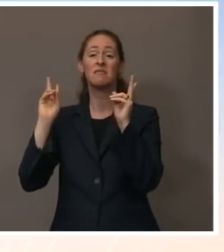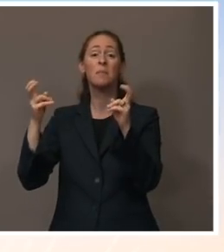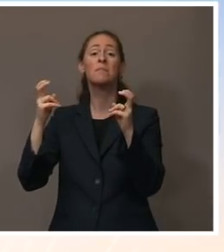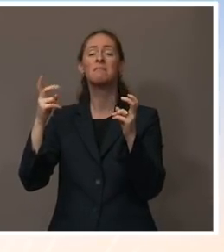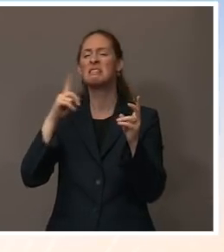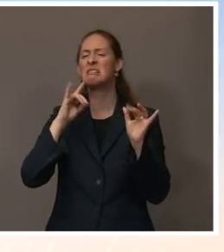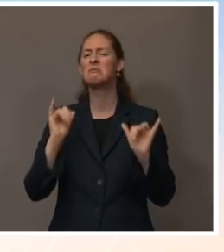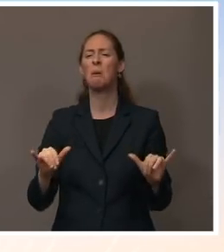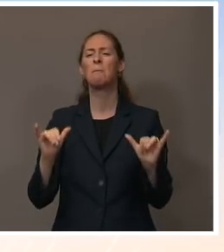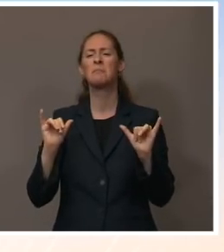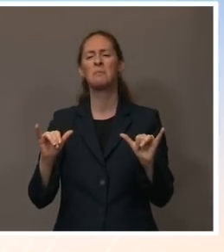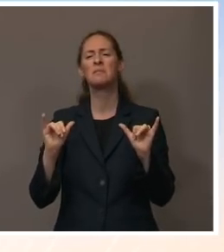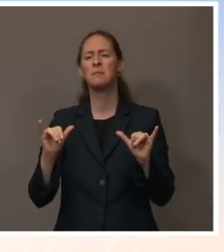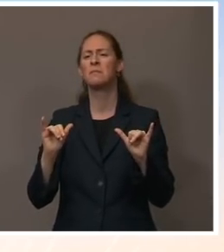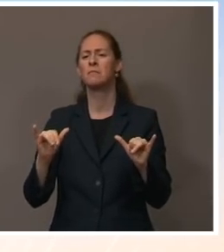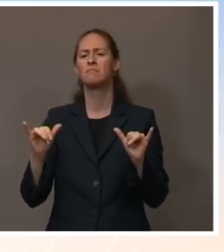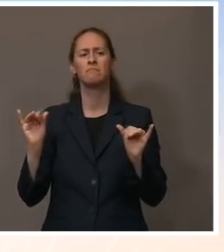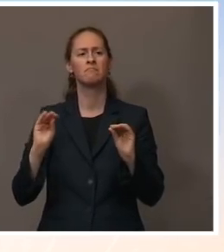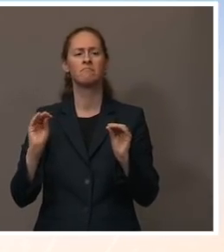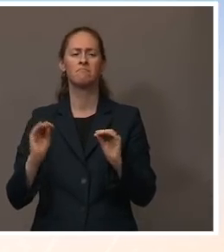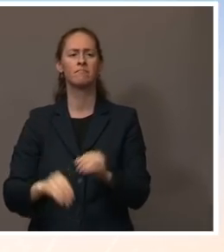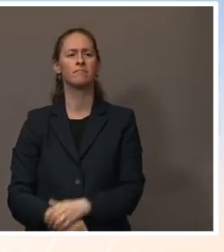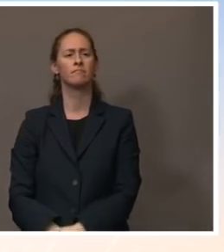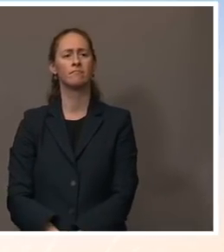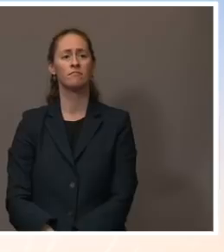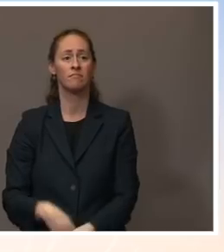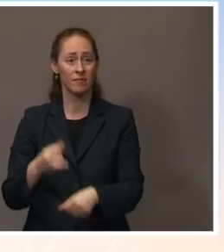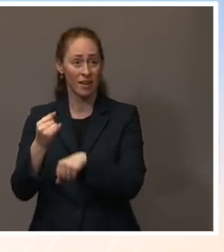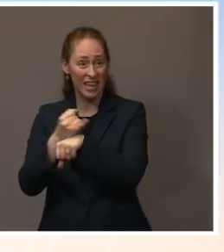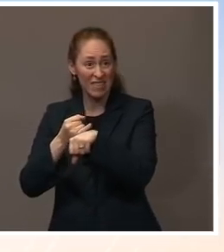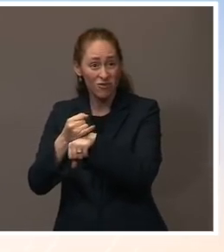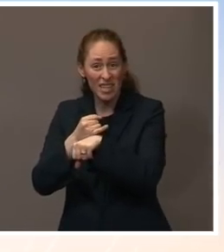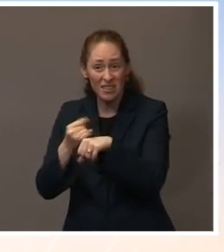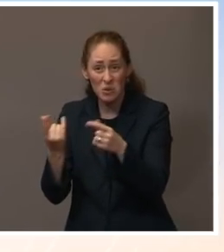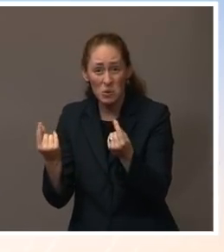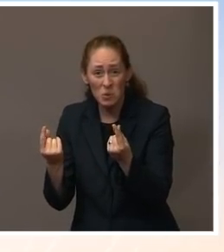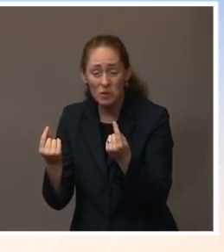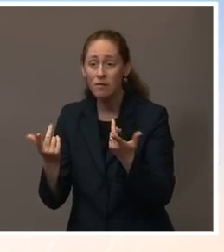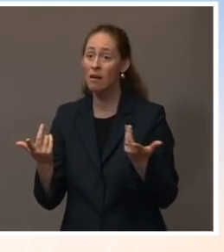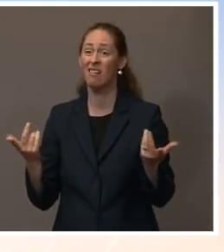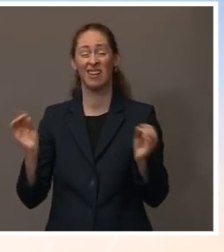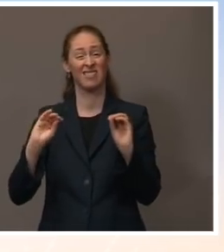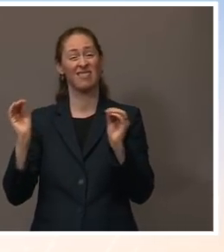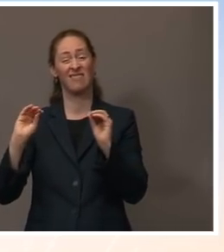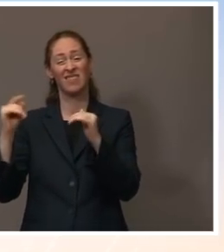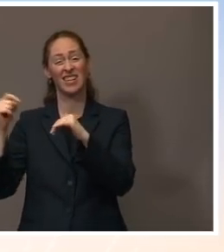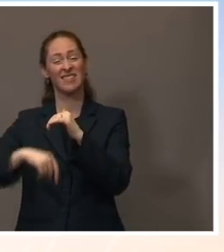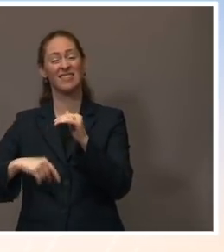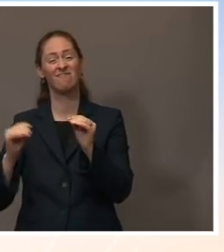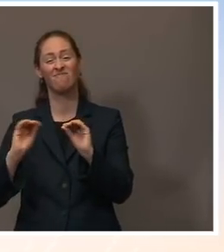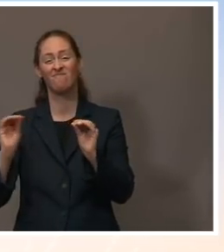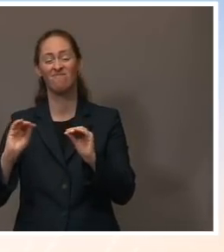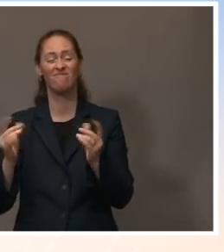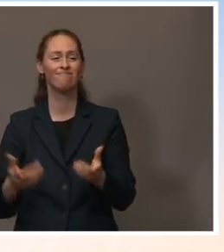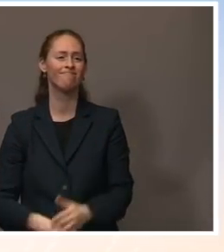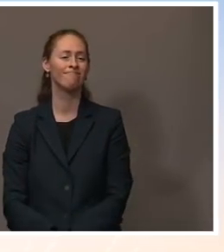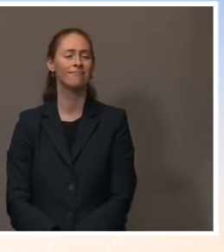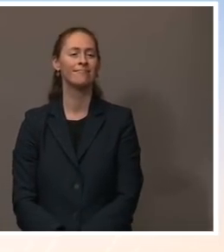Ms. Psaki: I just have no more to read out for you. The Press: Okay. And then, on the infrastructure negotiations, do you know -- has White House put anything new on the table as far as payfors?